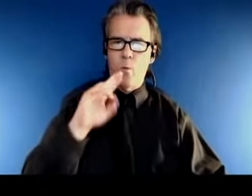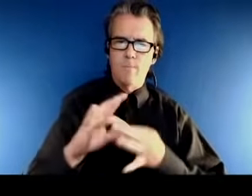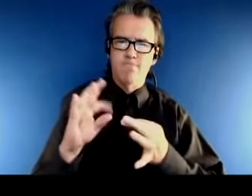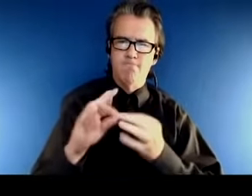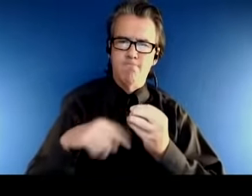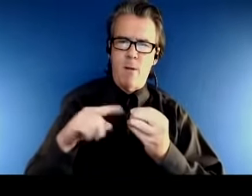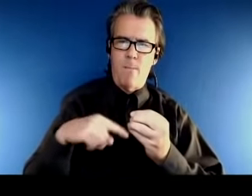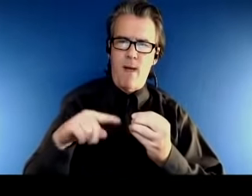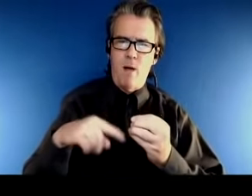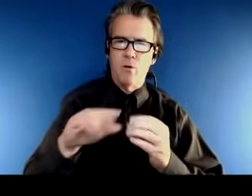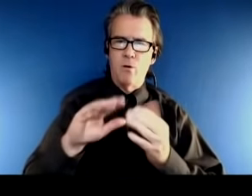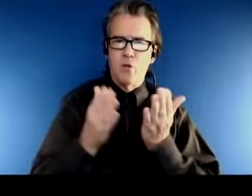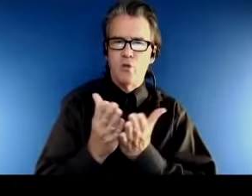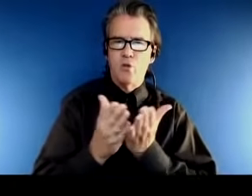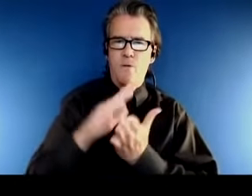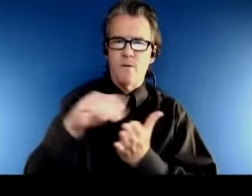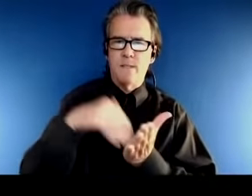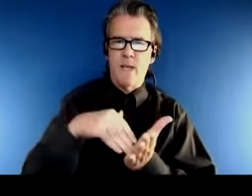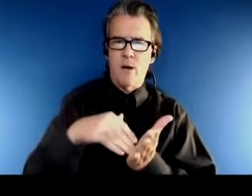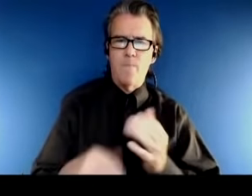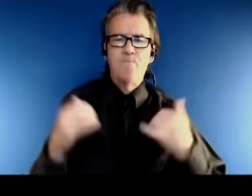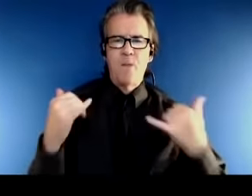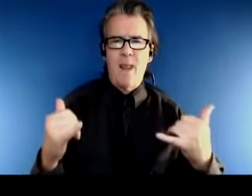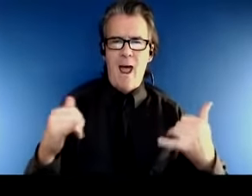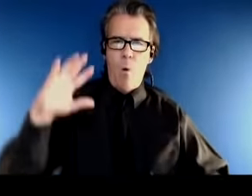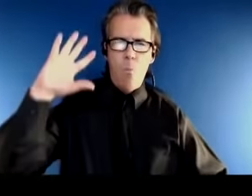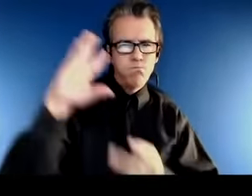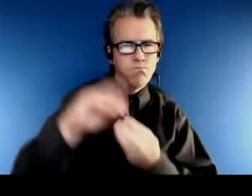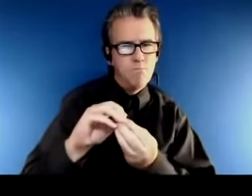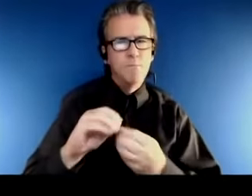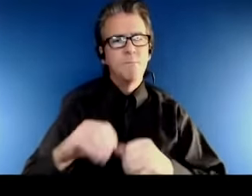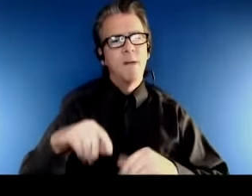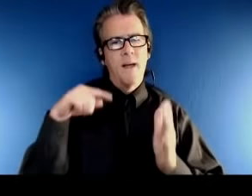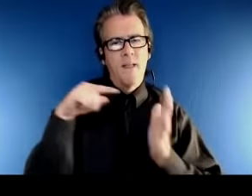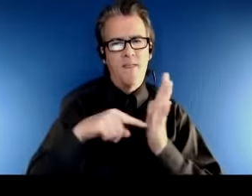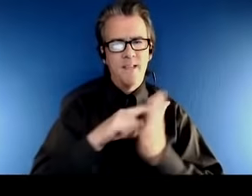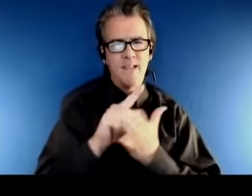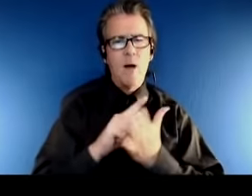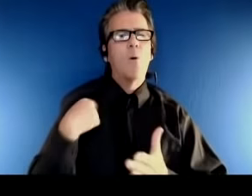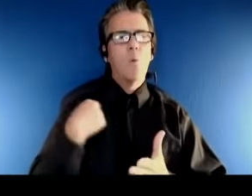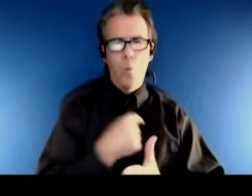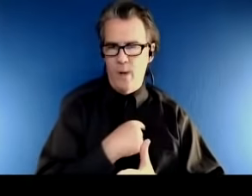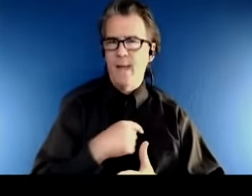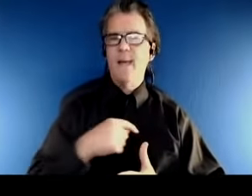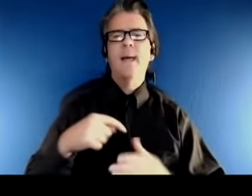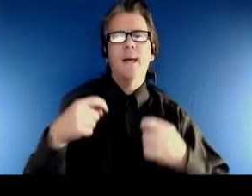That's correct, Lindsay. Thank you. OK, thank you very much. So with that, I want to turn the program